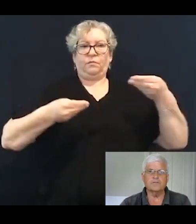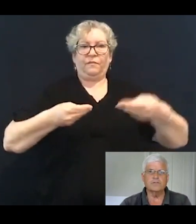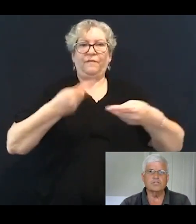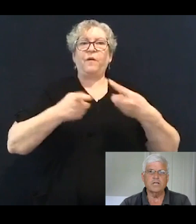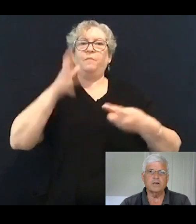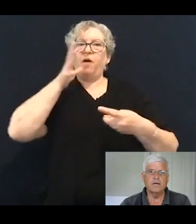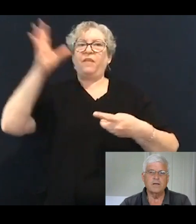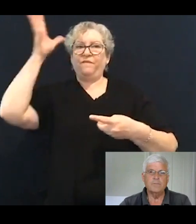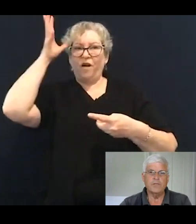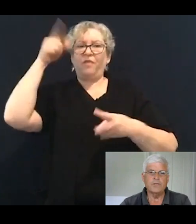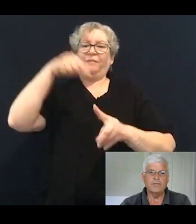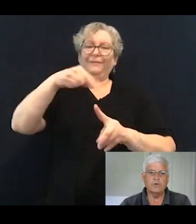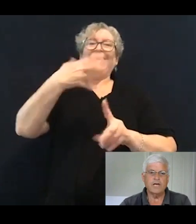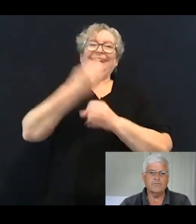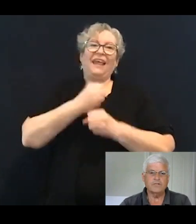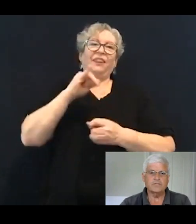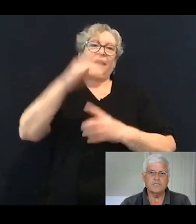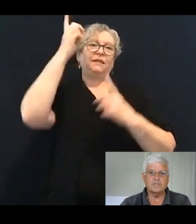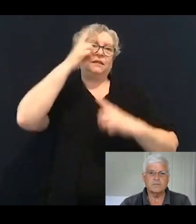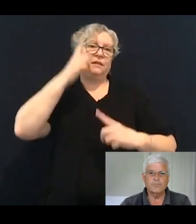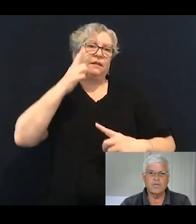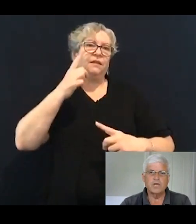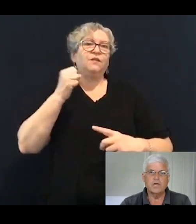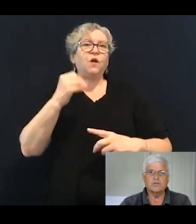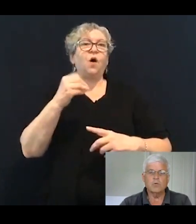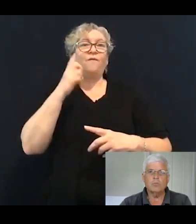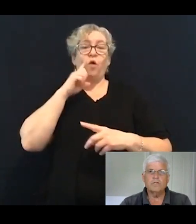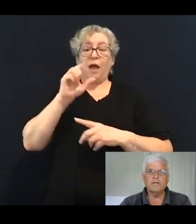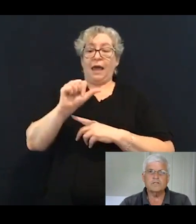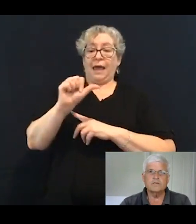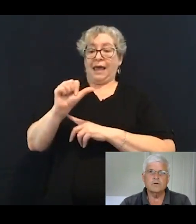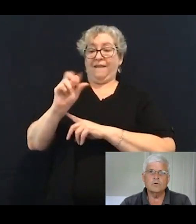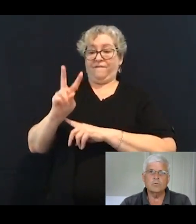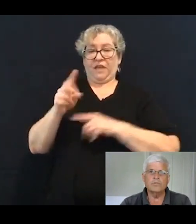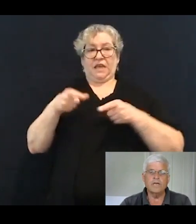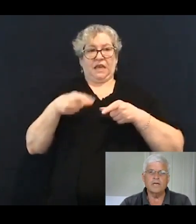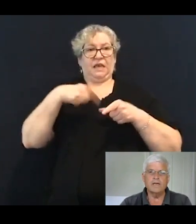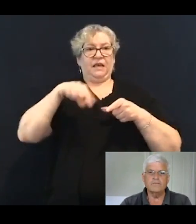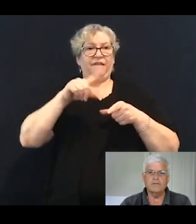then they would have the disease. So what we'd like to do with the AAV vector